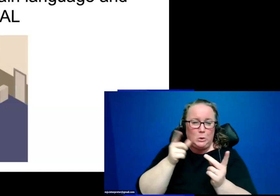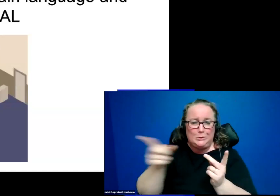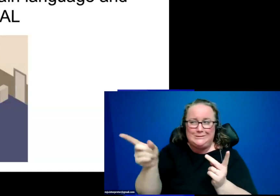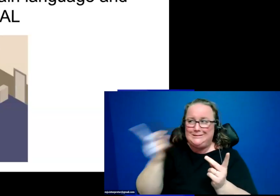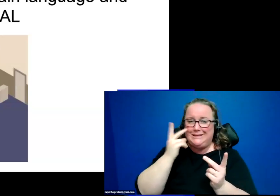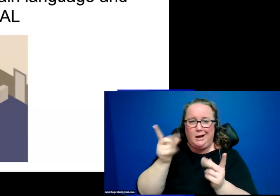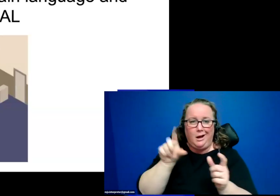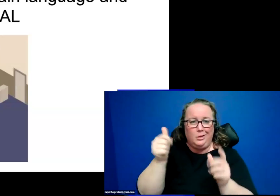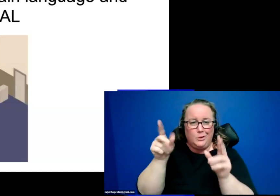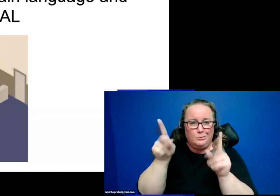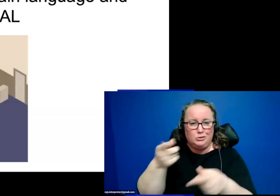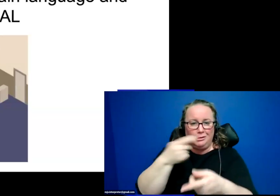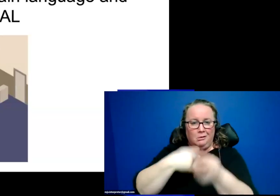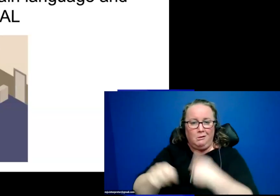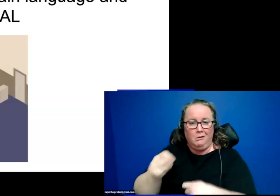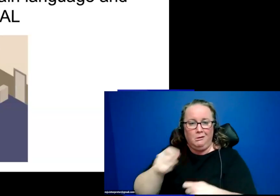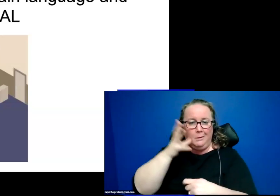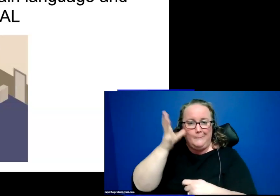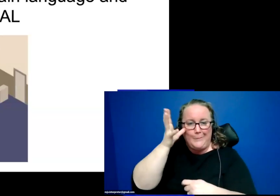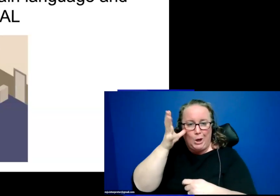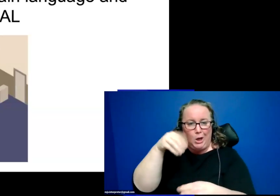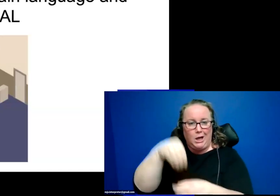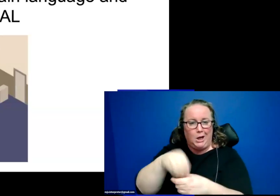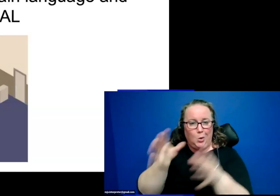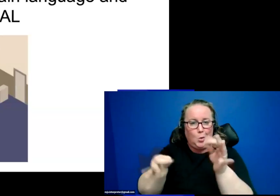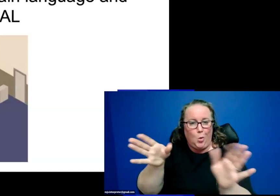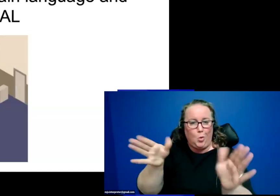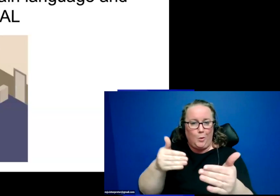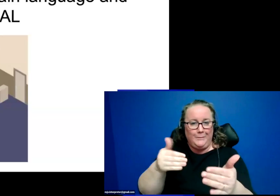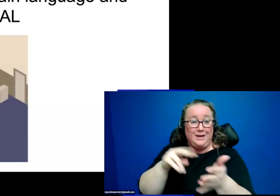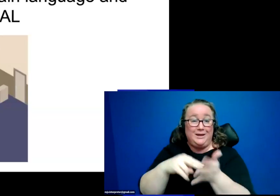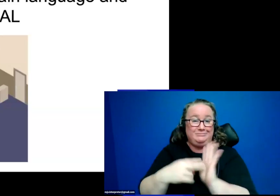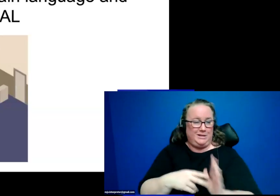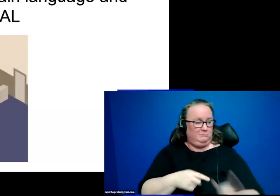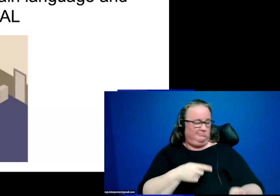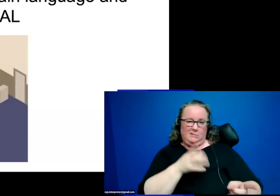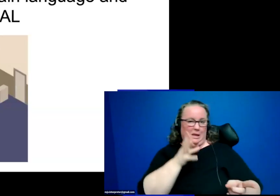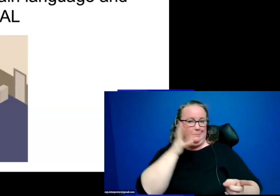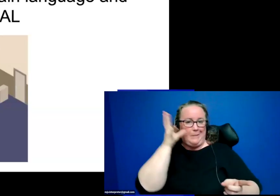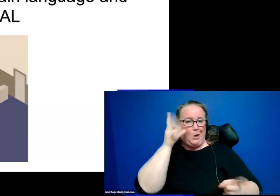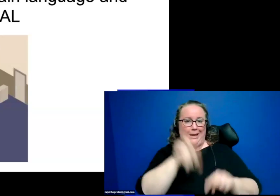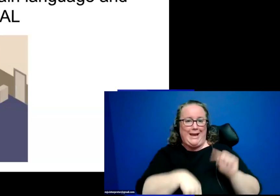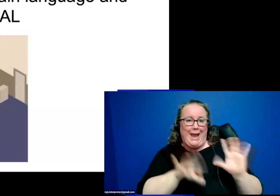the shoes of the parent at the courtroom, the judge is probably going to think the parent can't do it. So we want to avoid